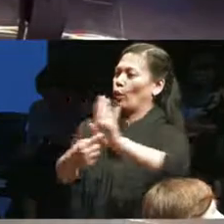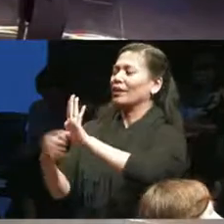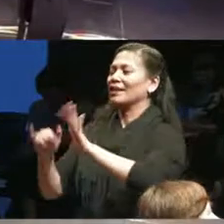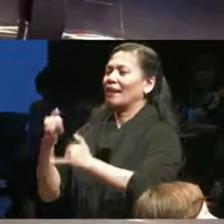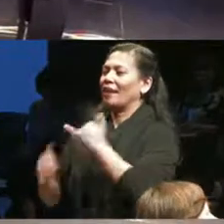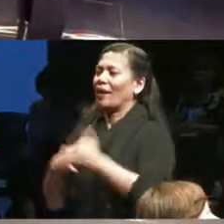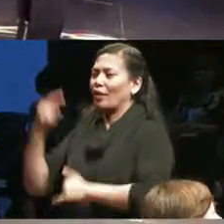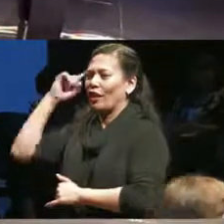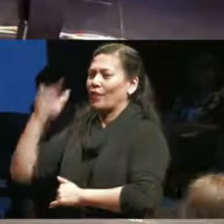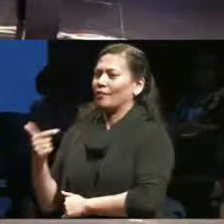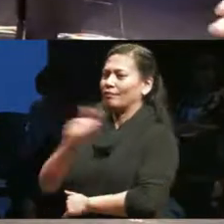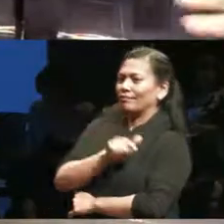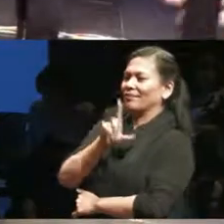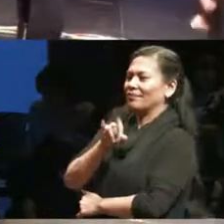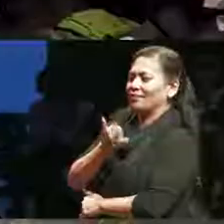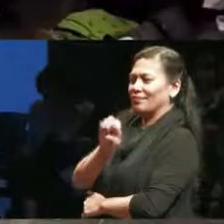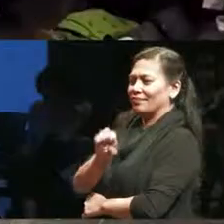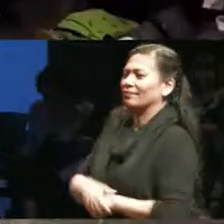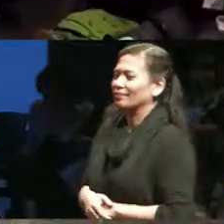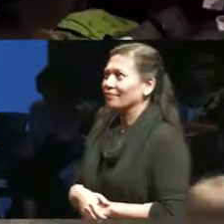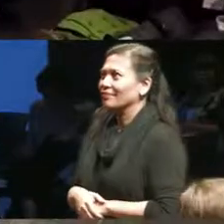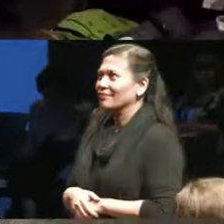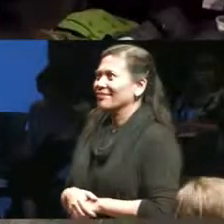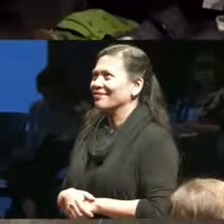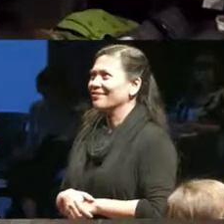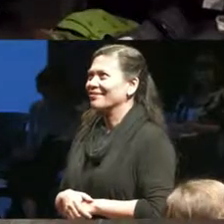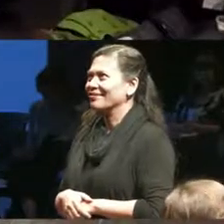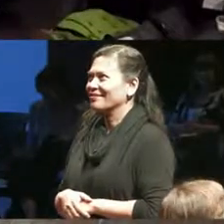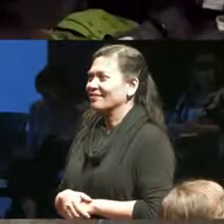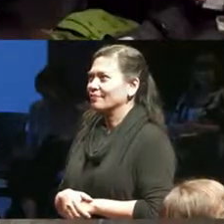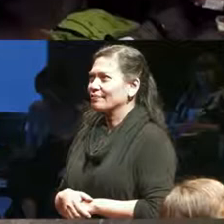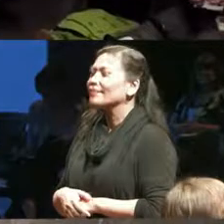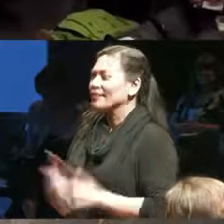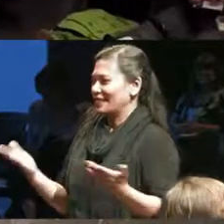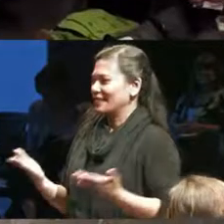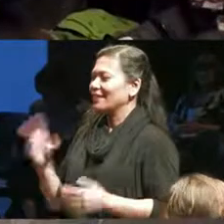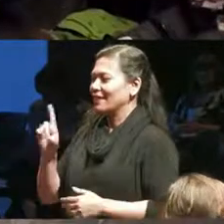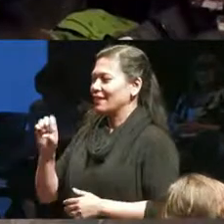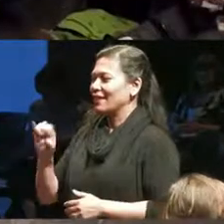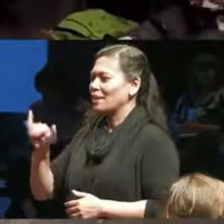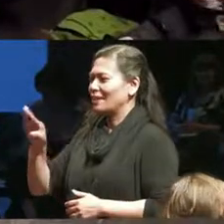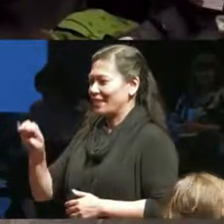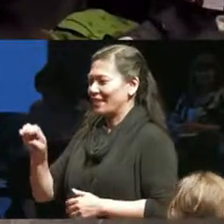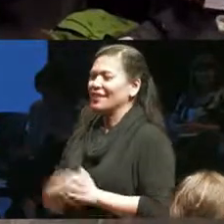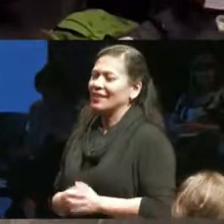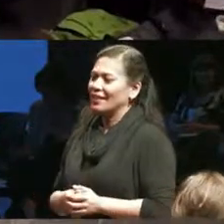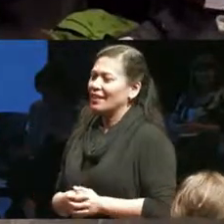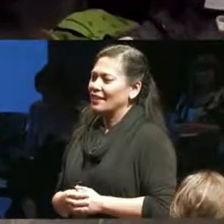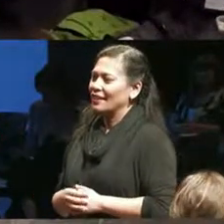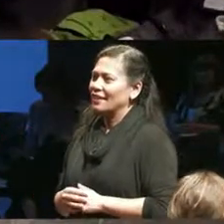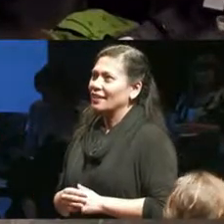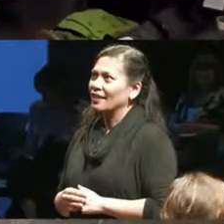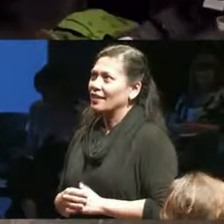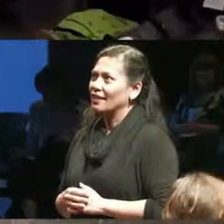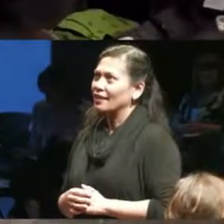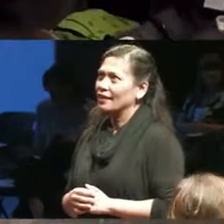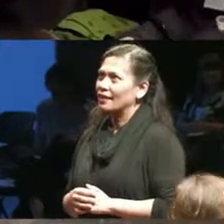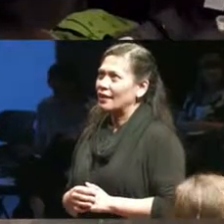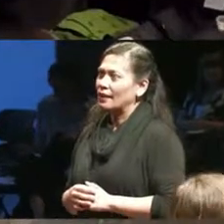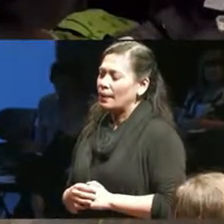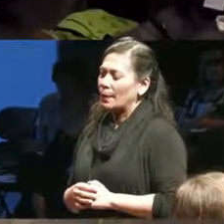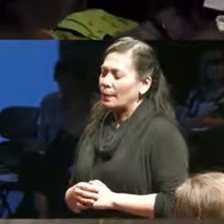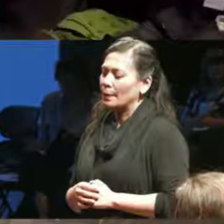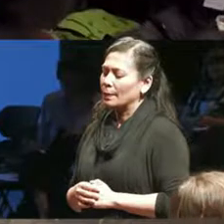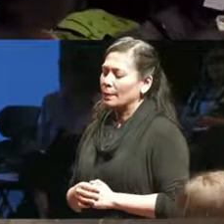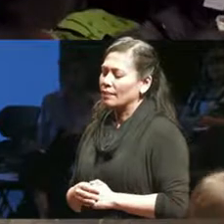handing it to Debbie thanks Eliza this is Debbie speaking I did it's I guess my